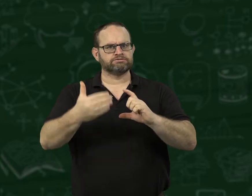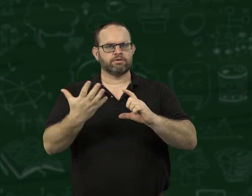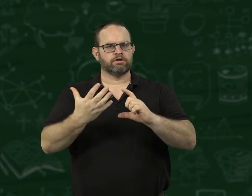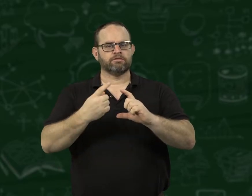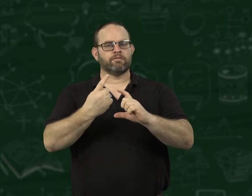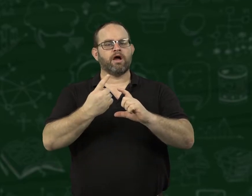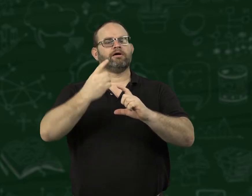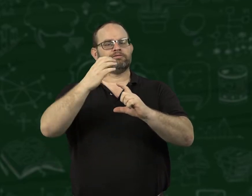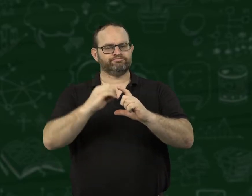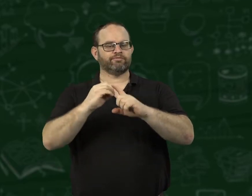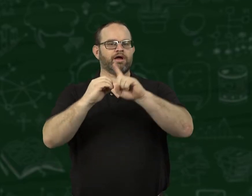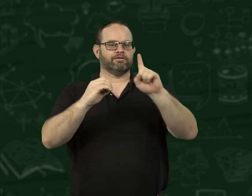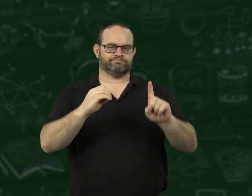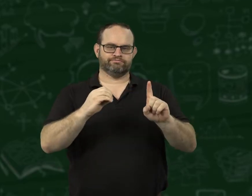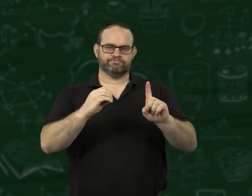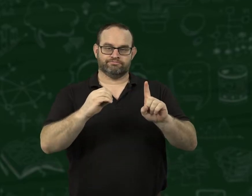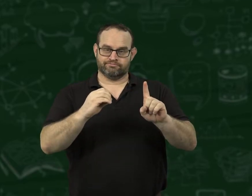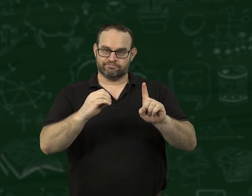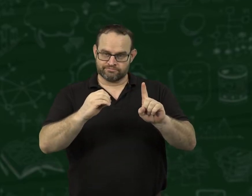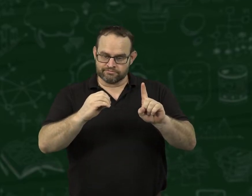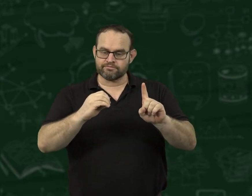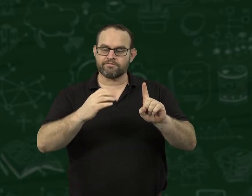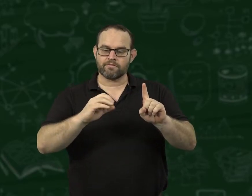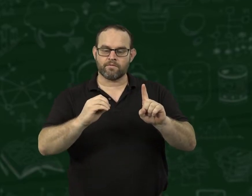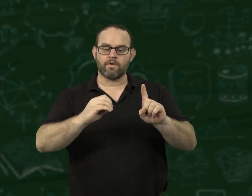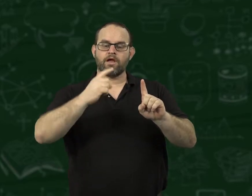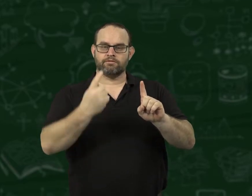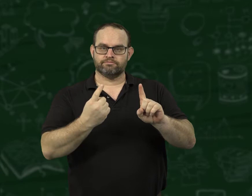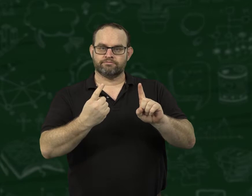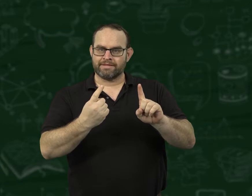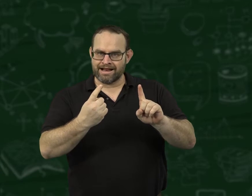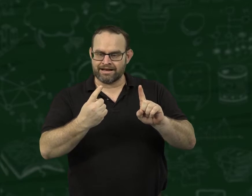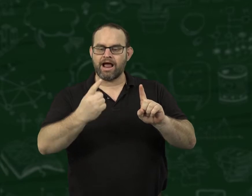You start again at zero and a 1 gets pushed to the next column on the left, creating a 10. Then 11.